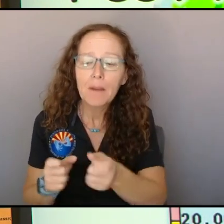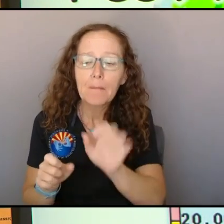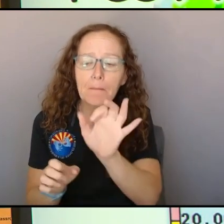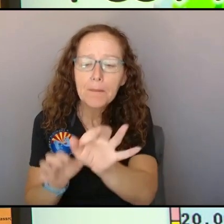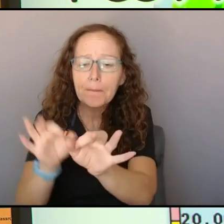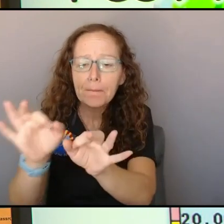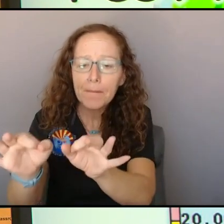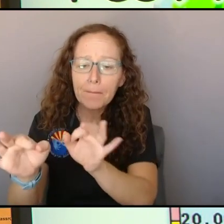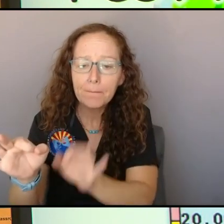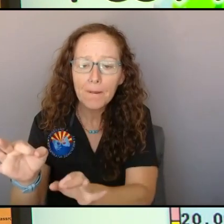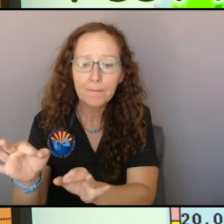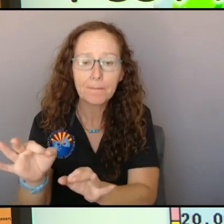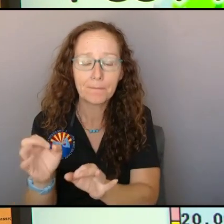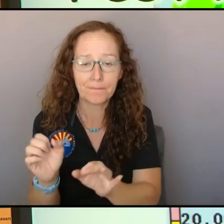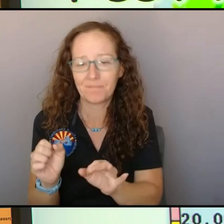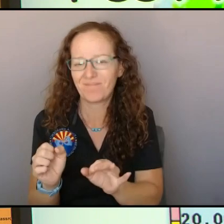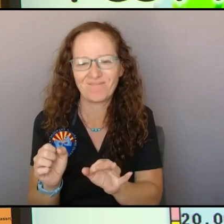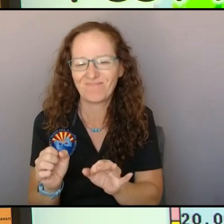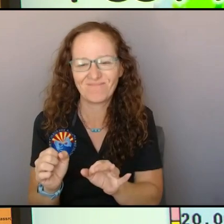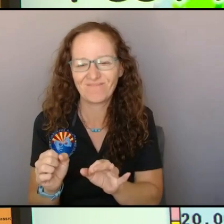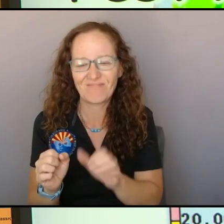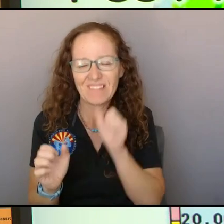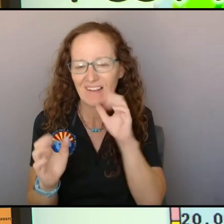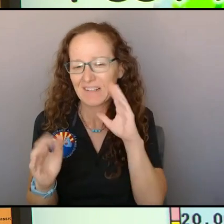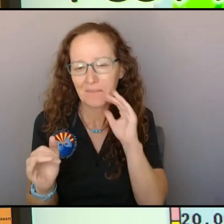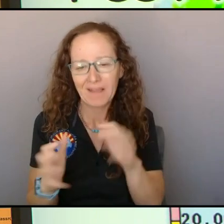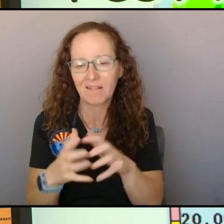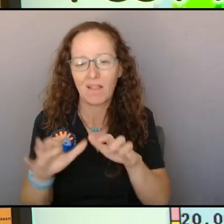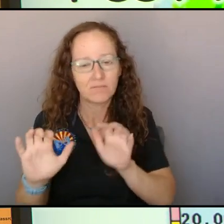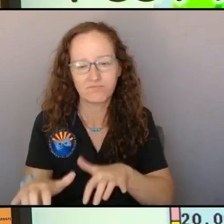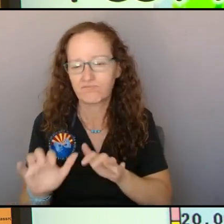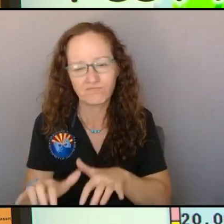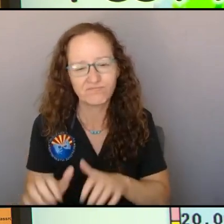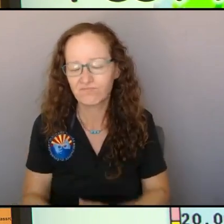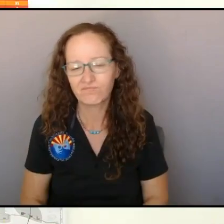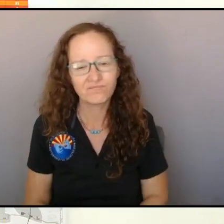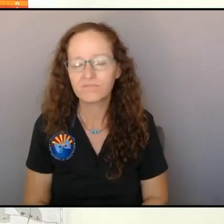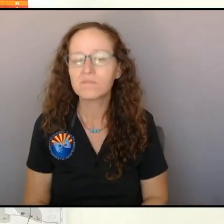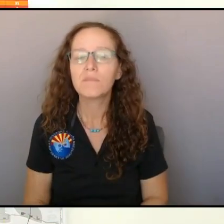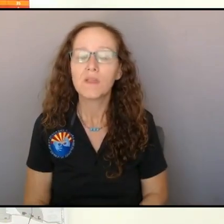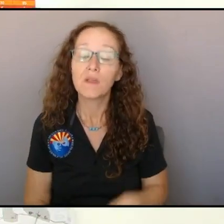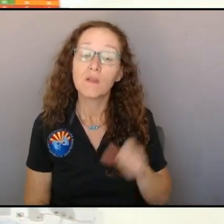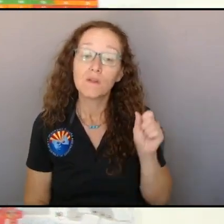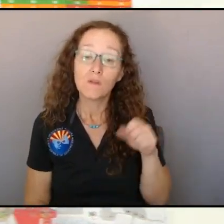we're not looking for a lot of rainfall. So even though we've kind of interrupted that elevated to critical fire